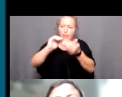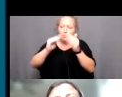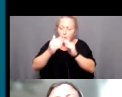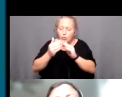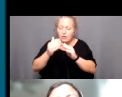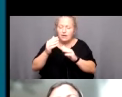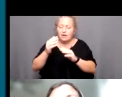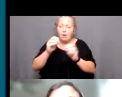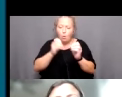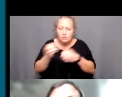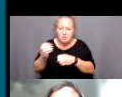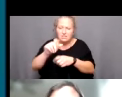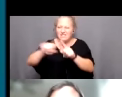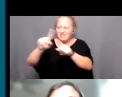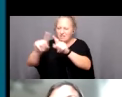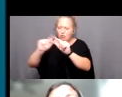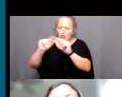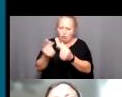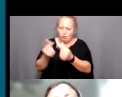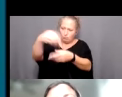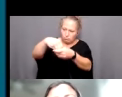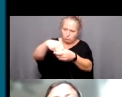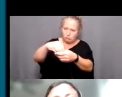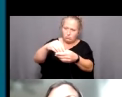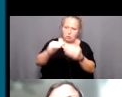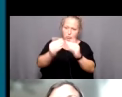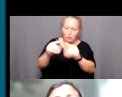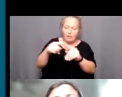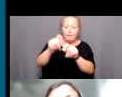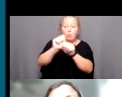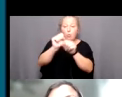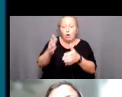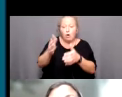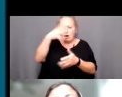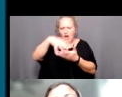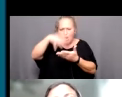in communities so that workers can learn about their rights and so the